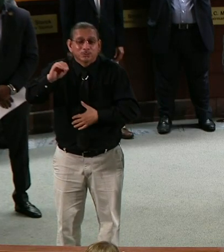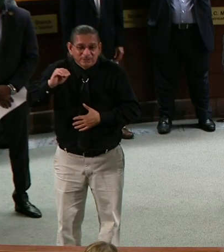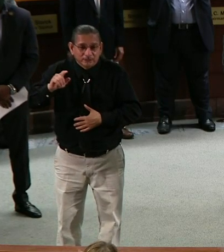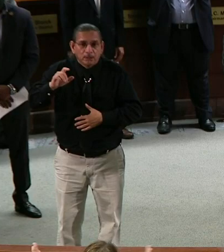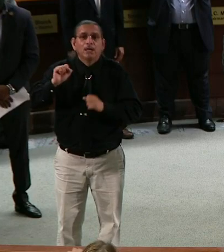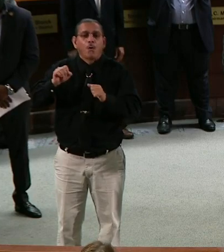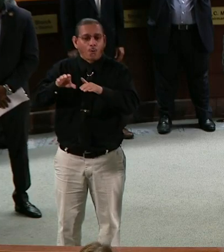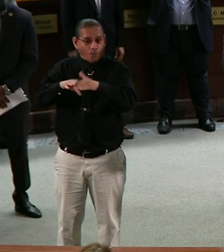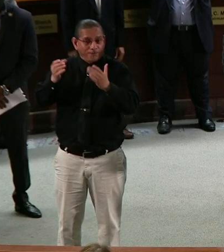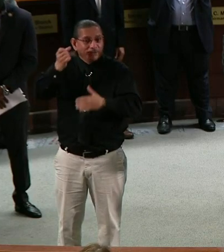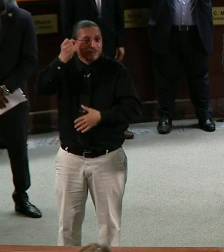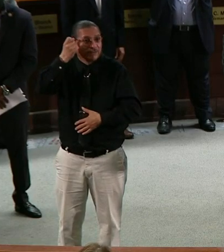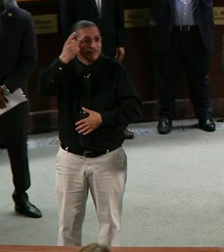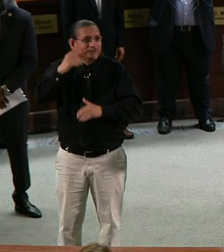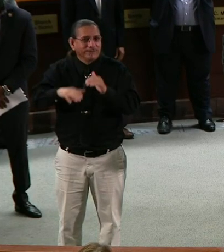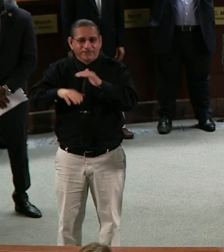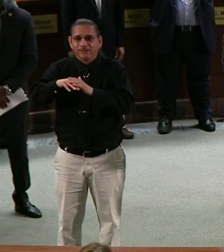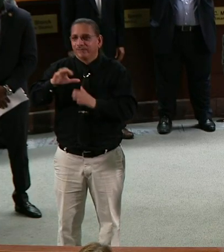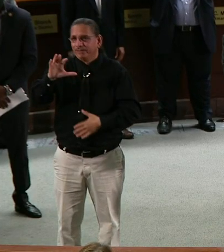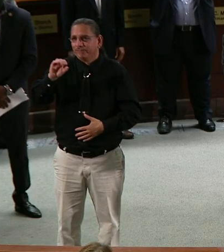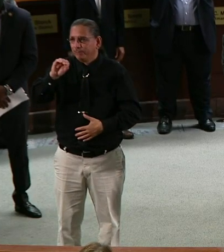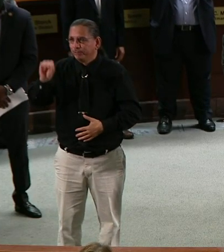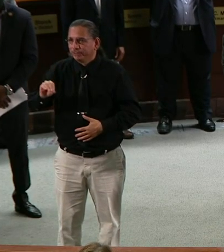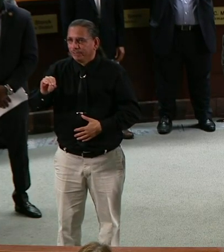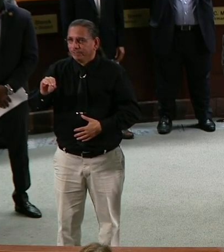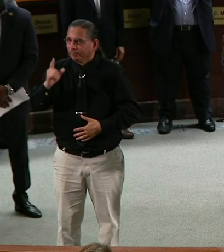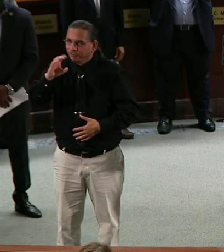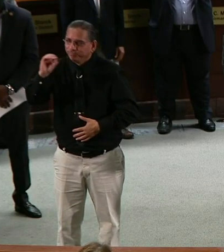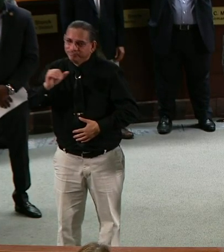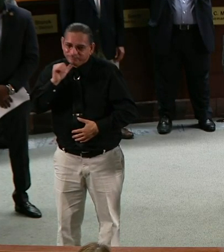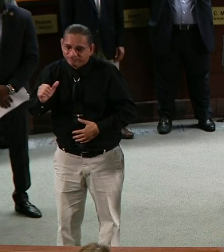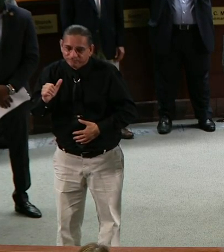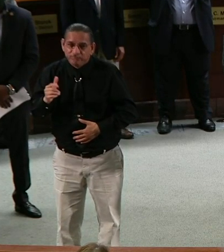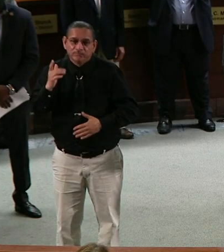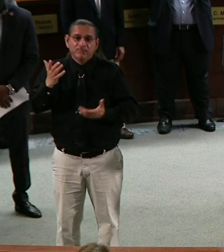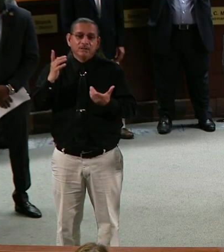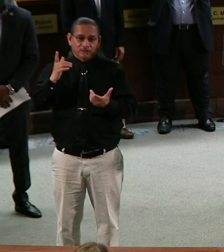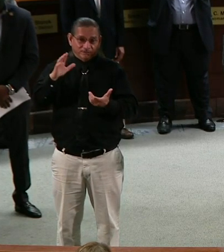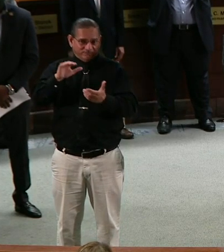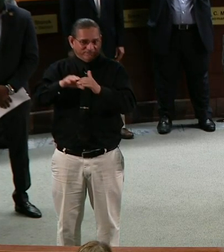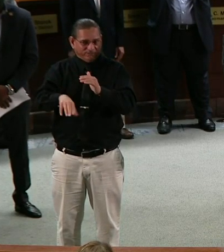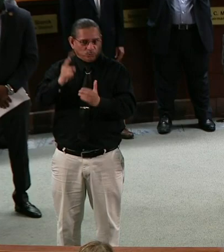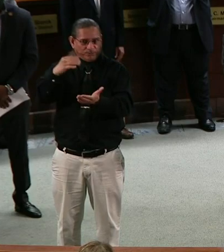VENUES MAY OPEN AT 50% CAPACITY